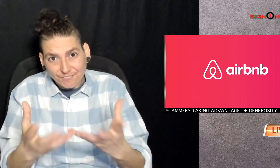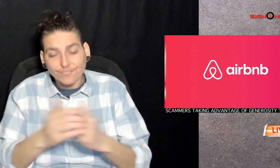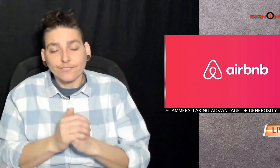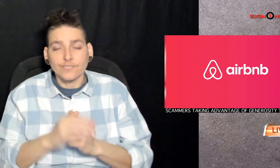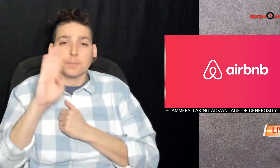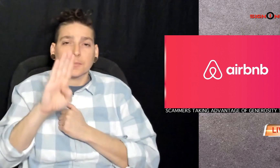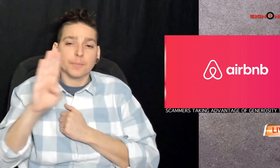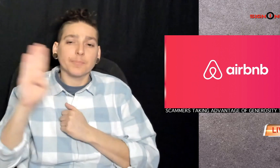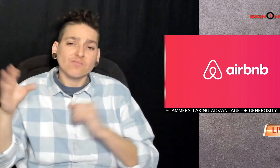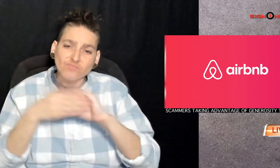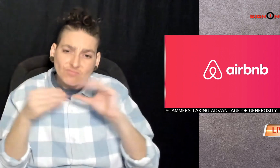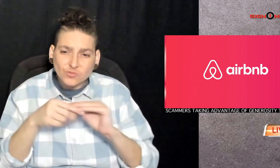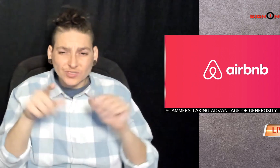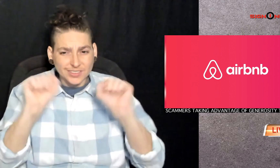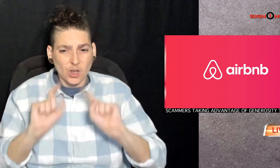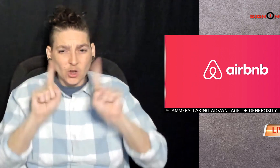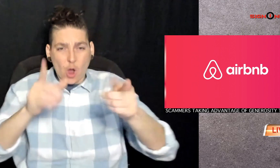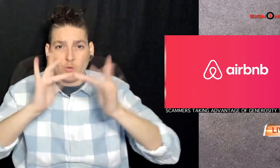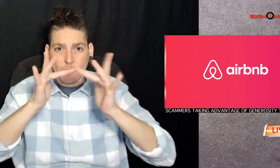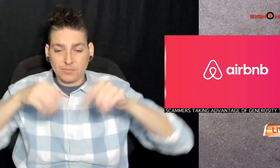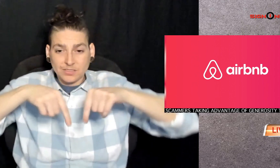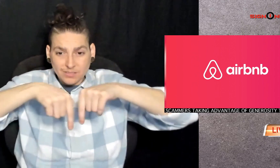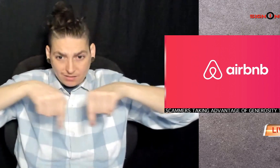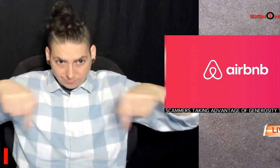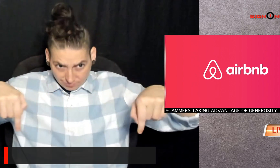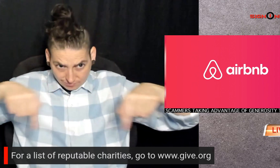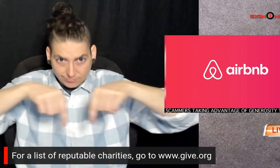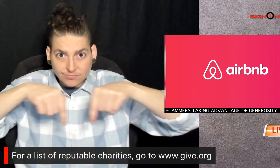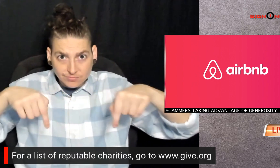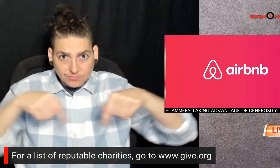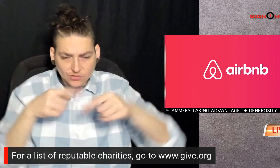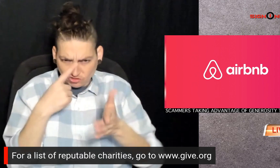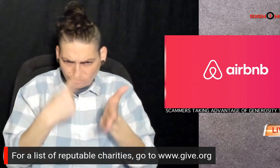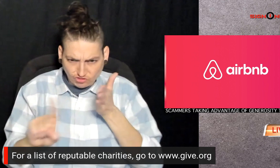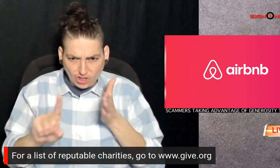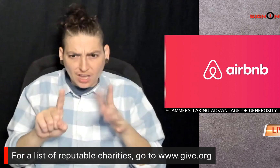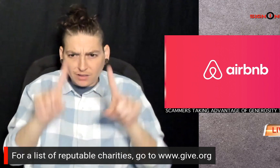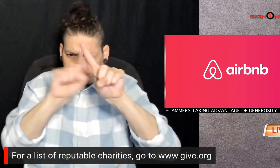and if you really want to give the BBB says you can go to this website to check out all